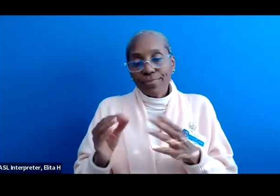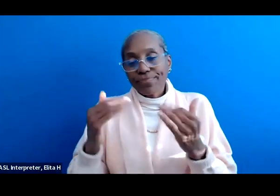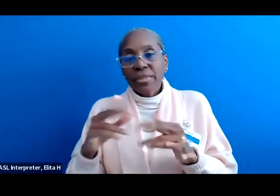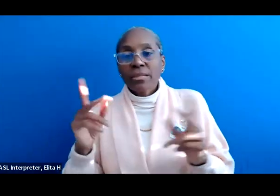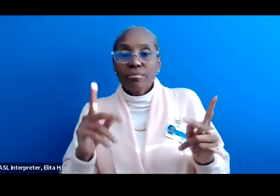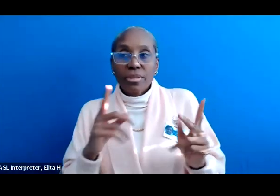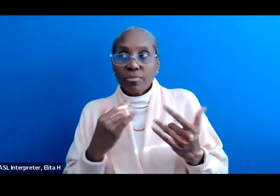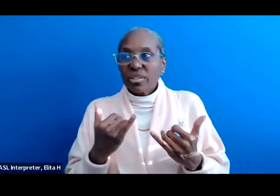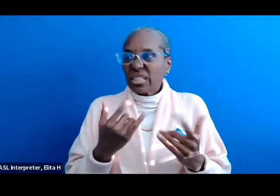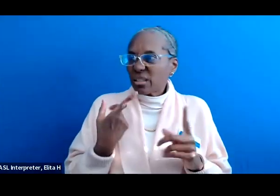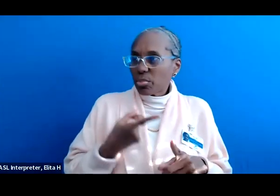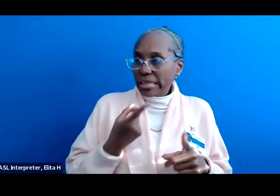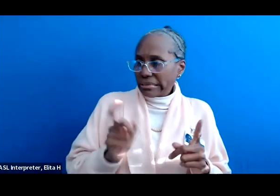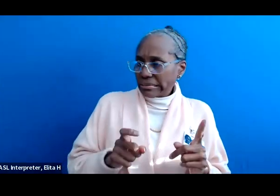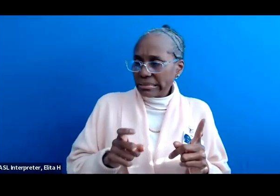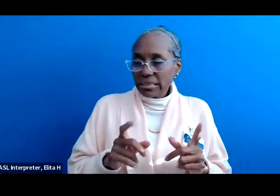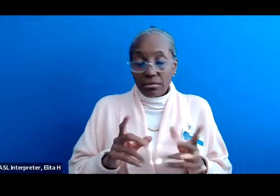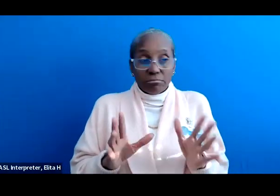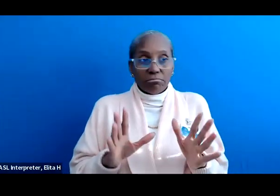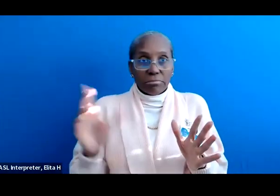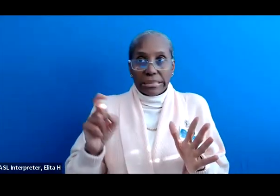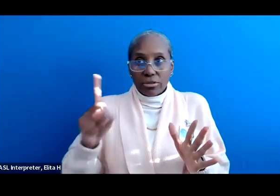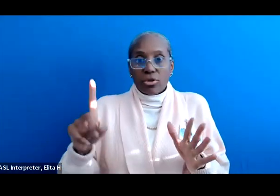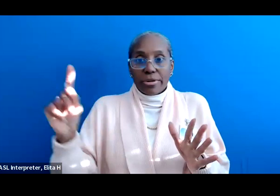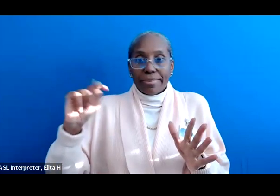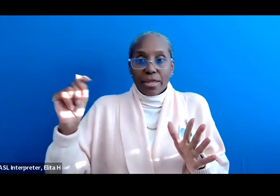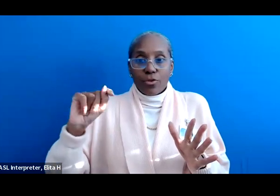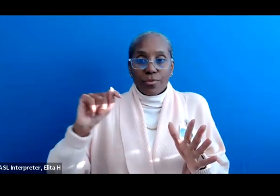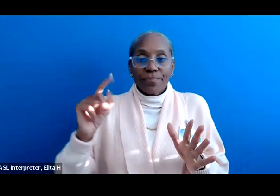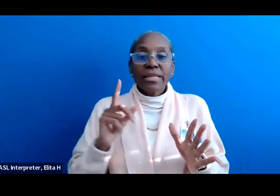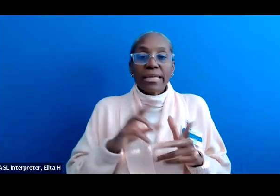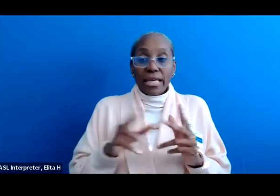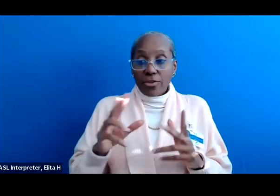recognize their need to toilet, so they can either go in and catheterize